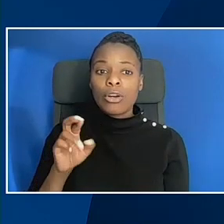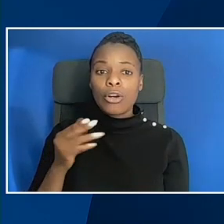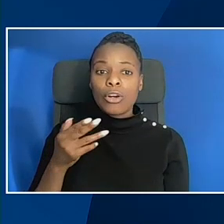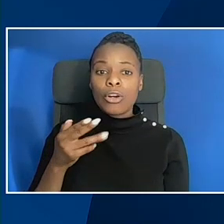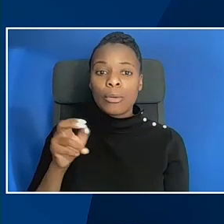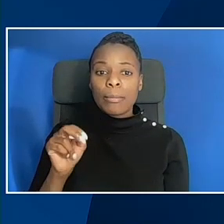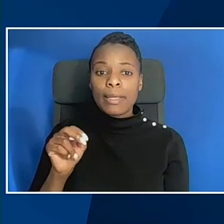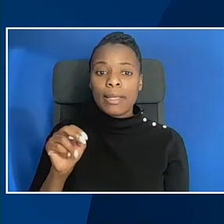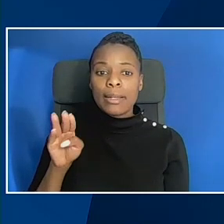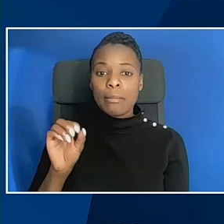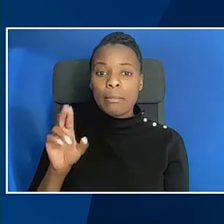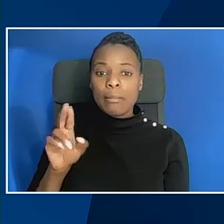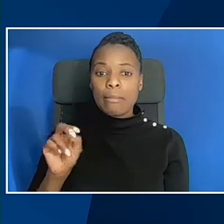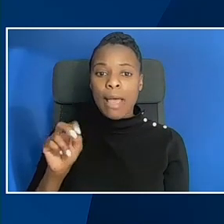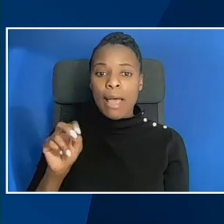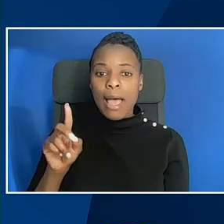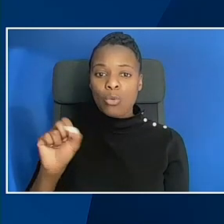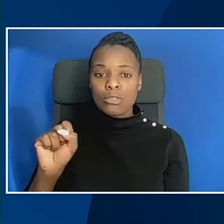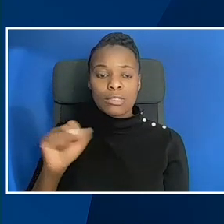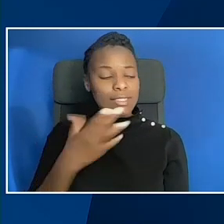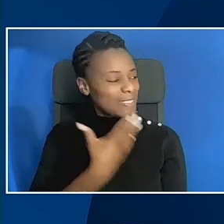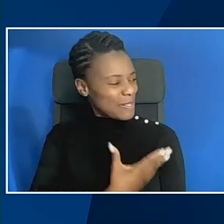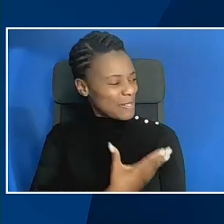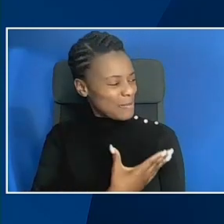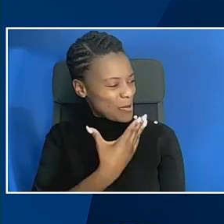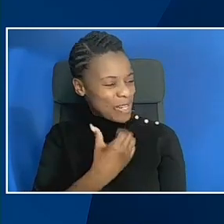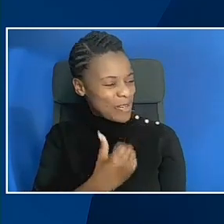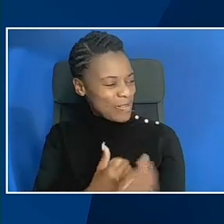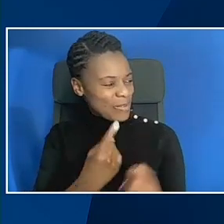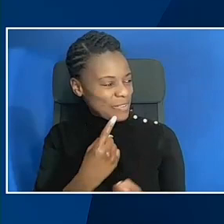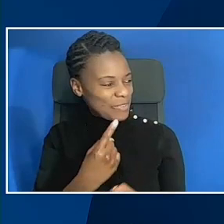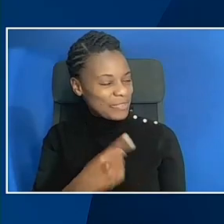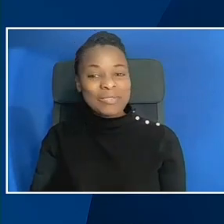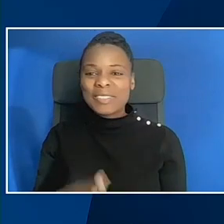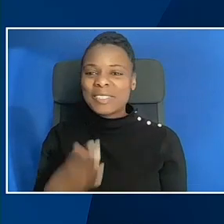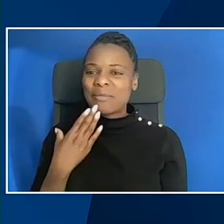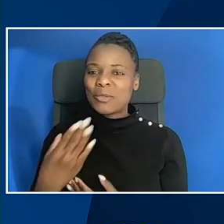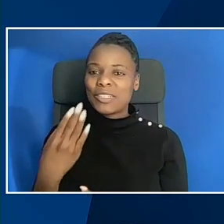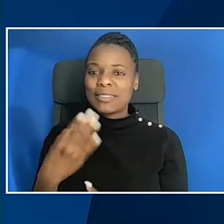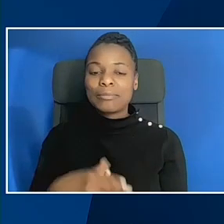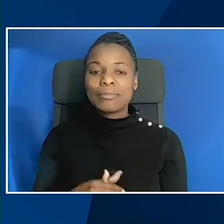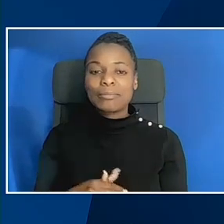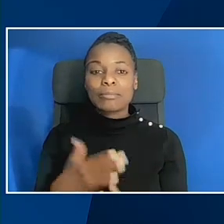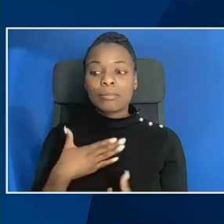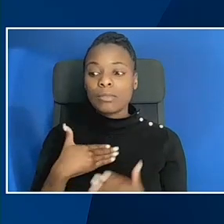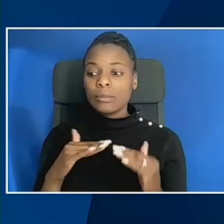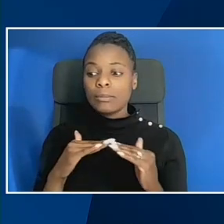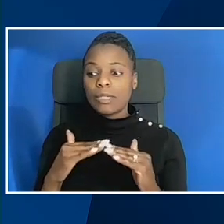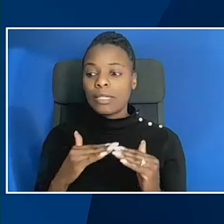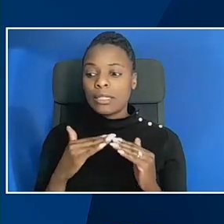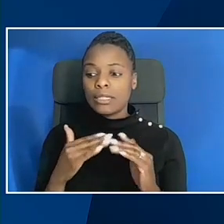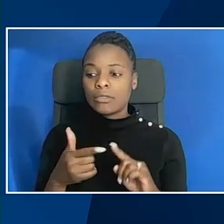Good morning, everyone. Good morning. My colleagues from FMCS, we have Cindy Jeffries.